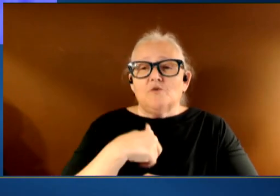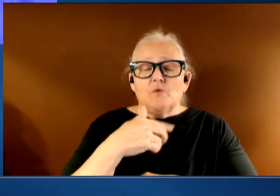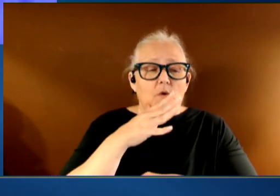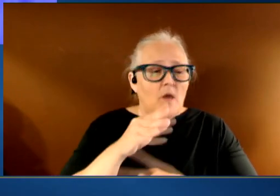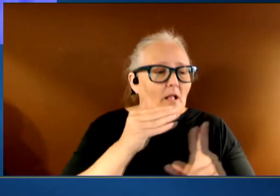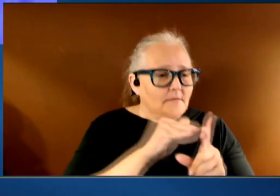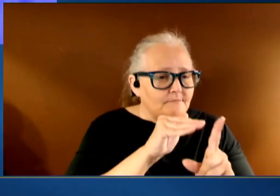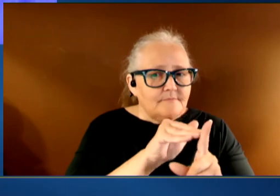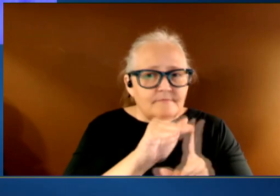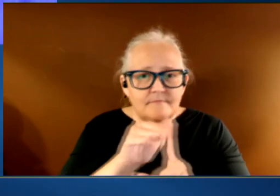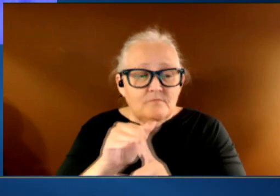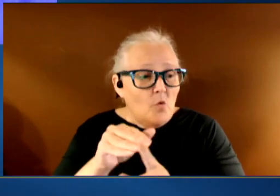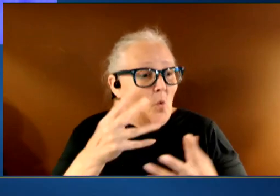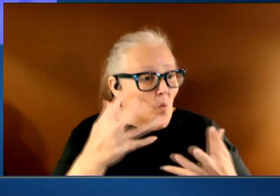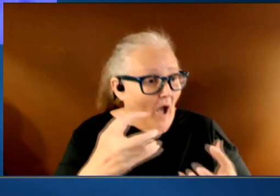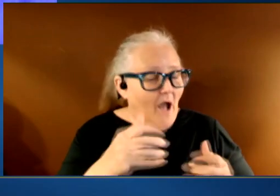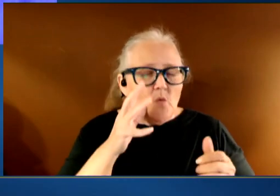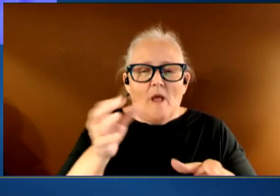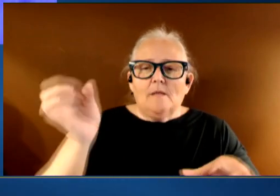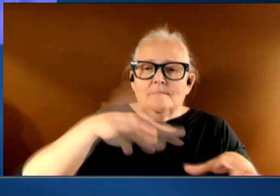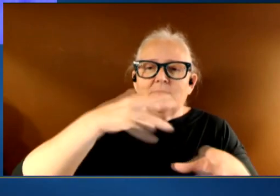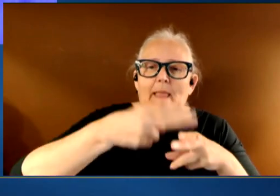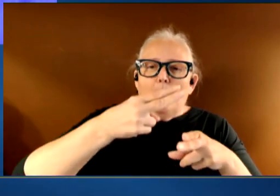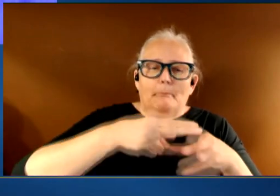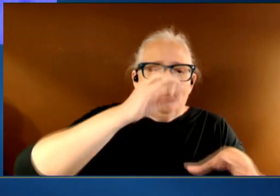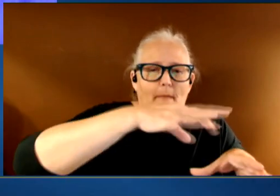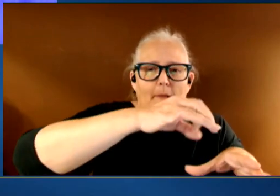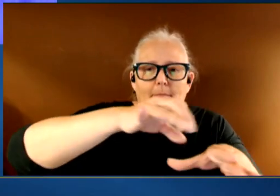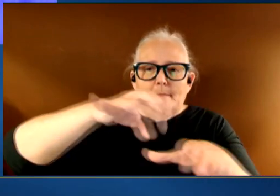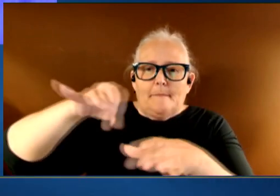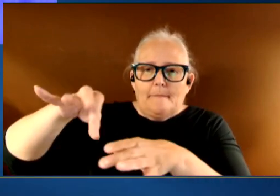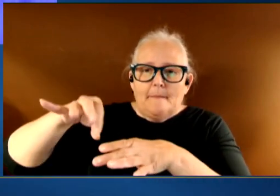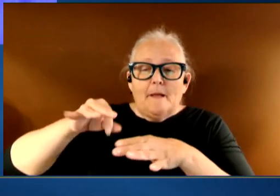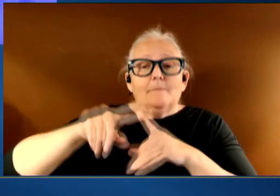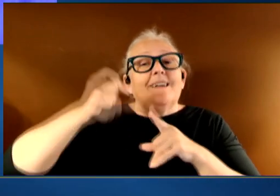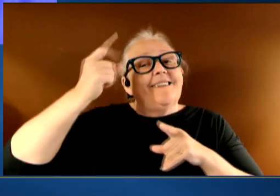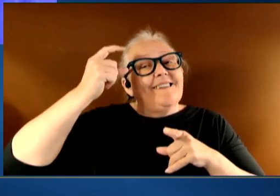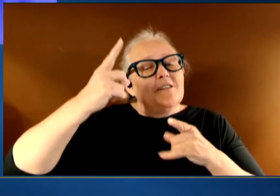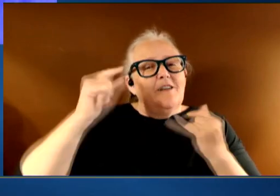your name in a hat, and then you'll have to wait until the end of the event to find out who won.